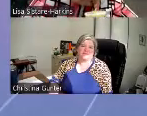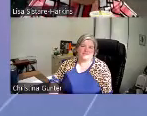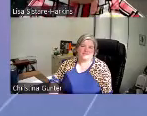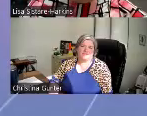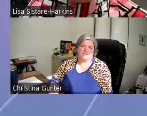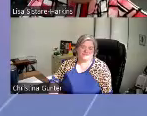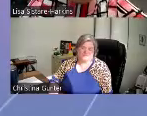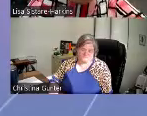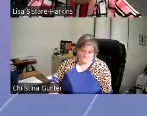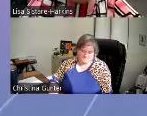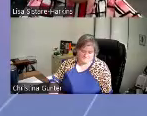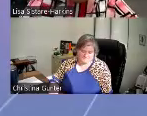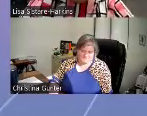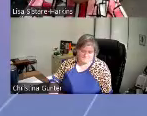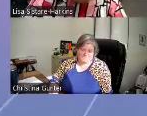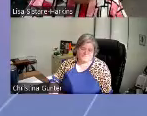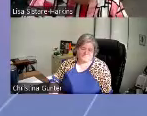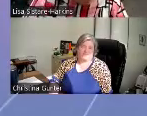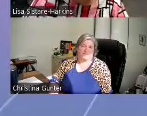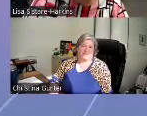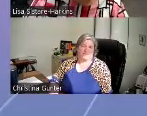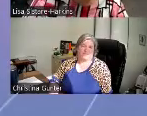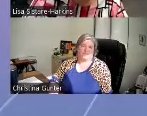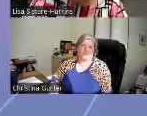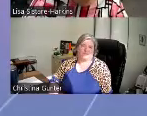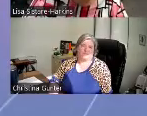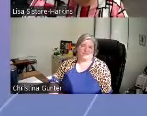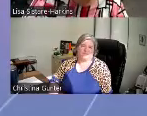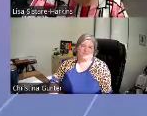and just speaking personally, it helped my confidence